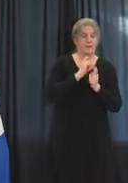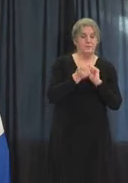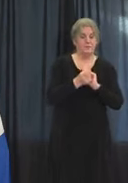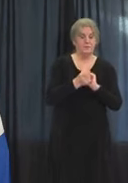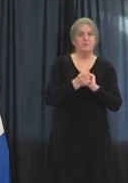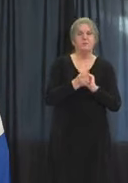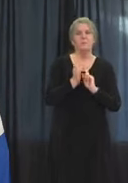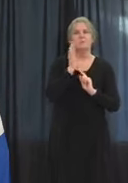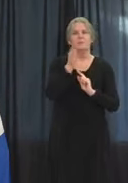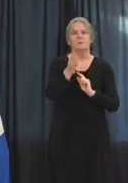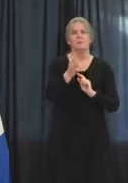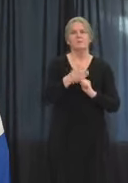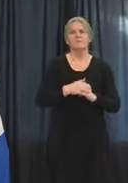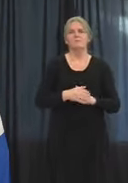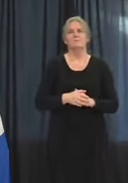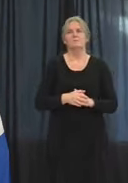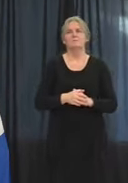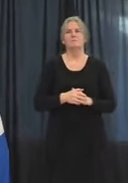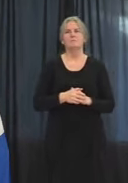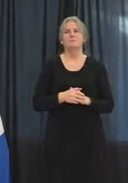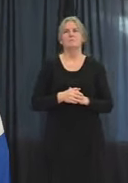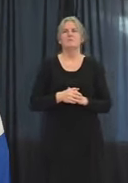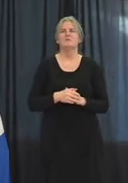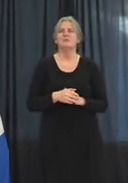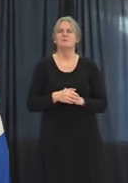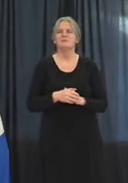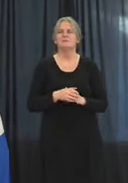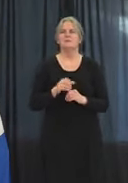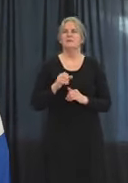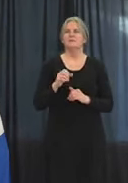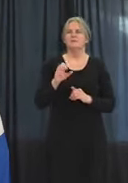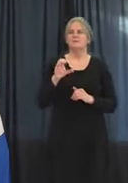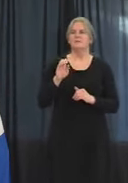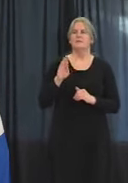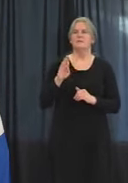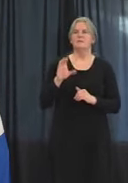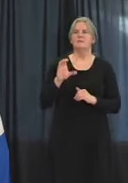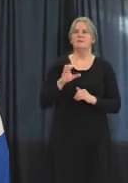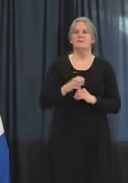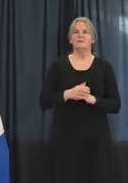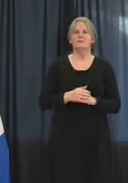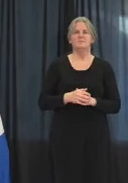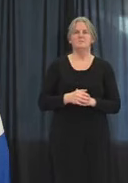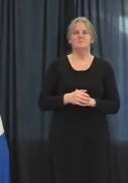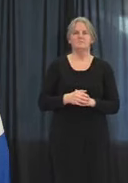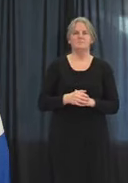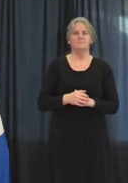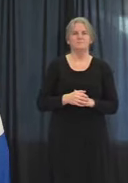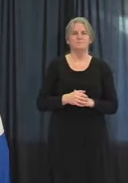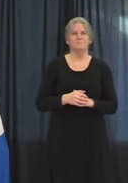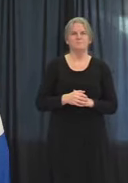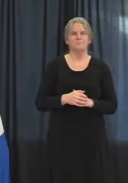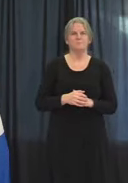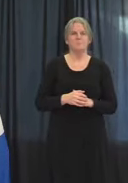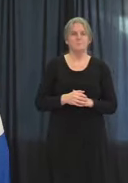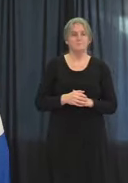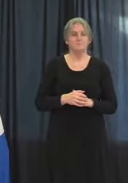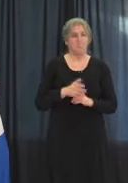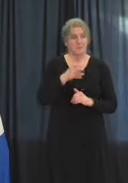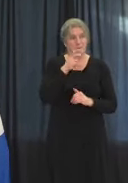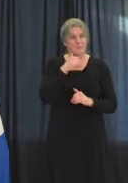already doing.